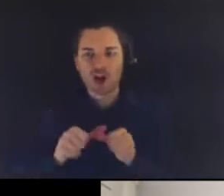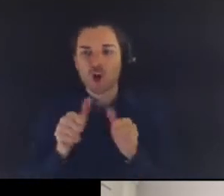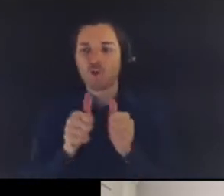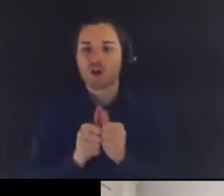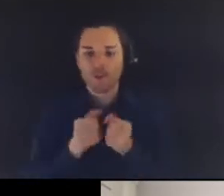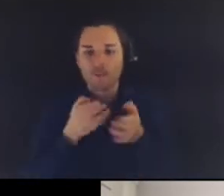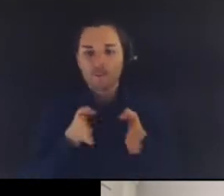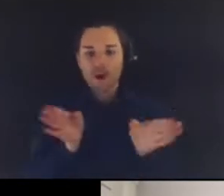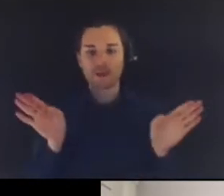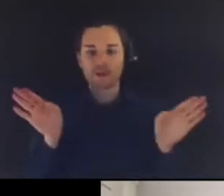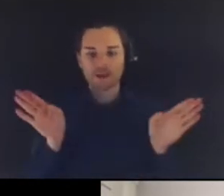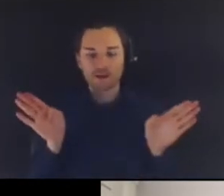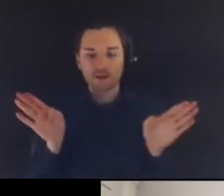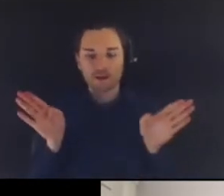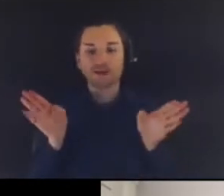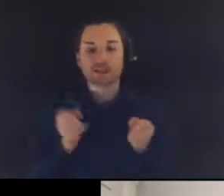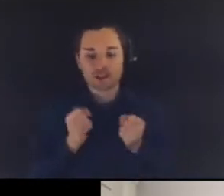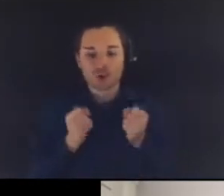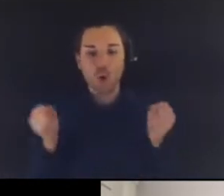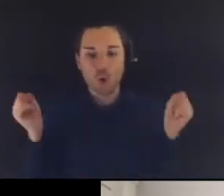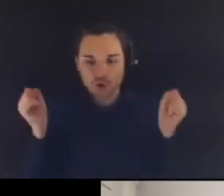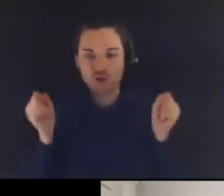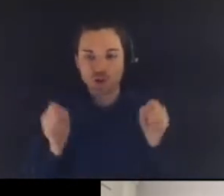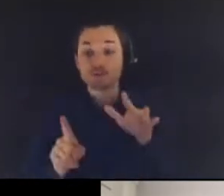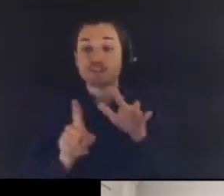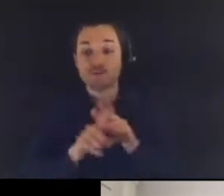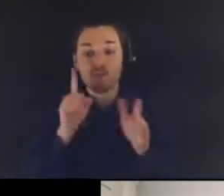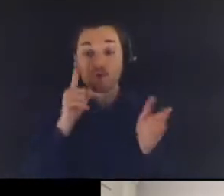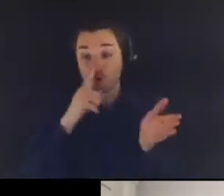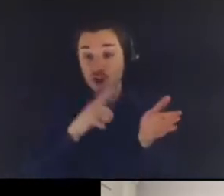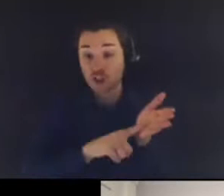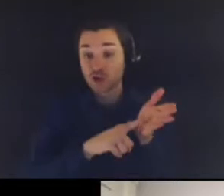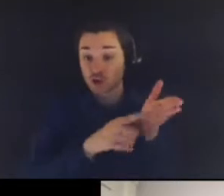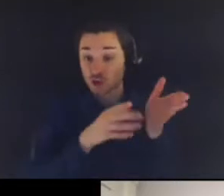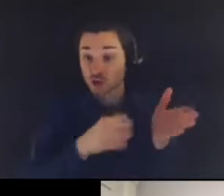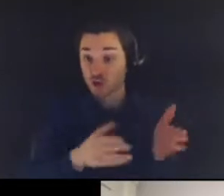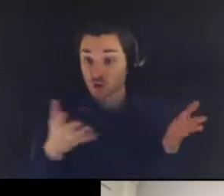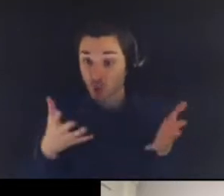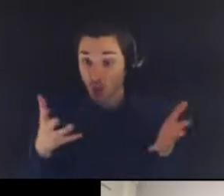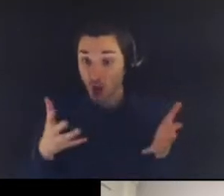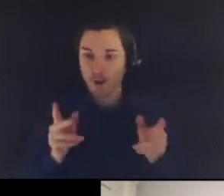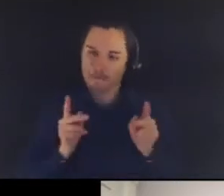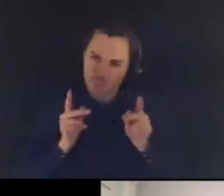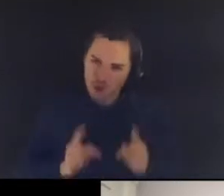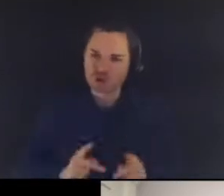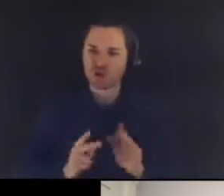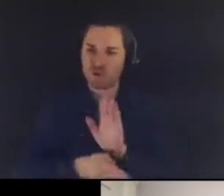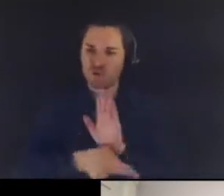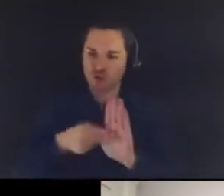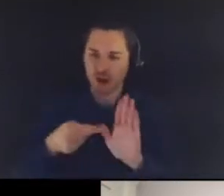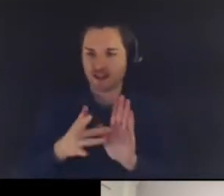up for researchers and scientists as personal branding. Tell me how you have approached